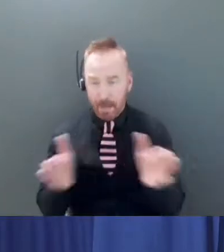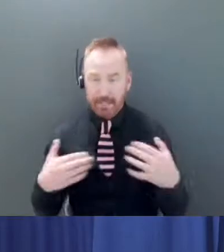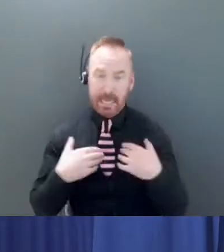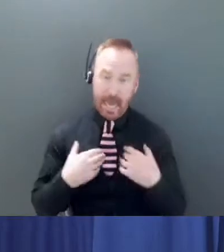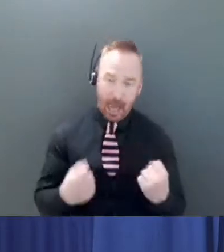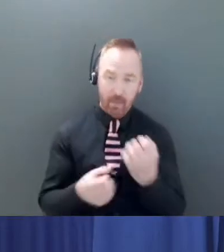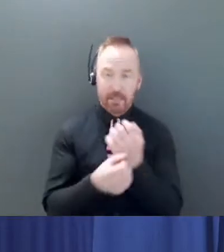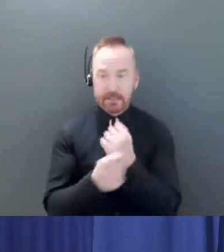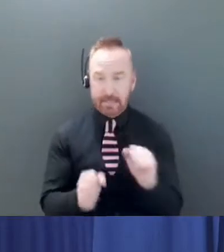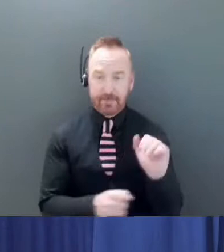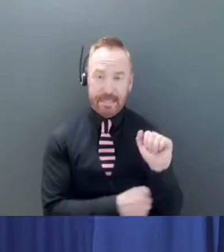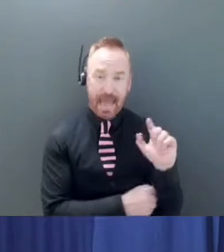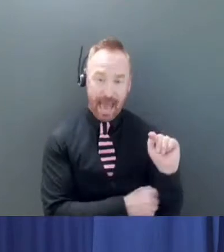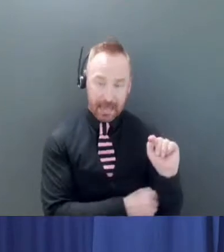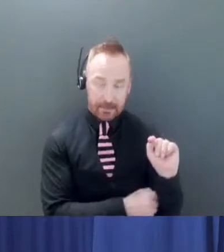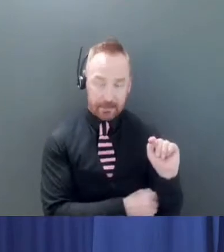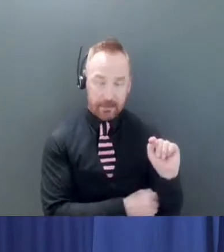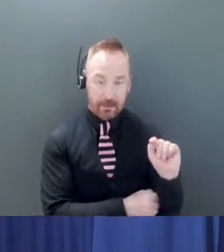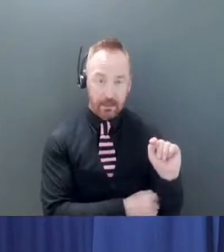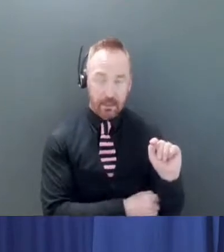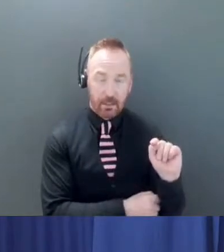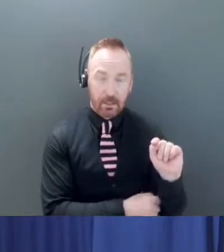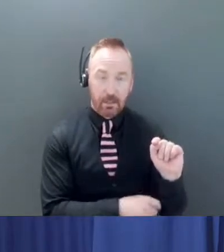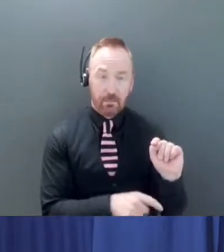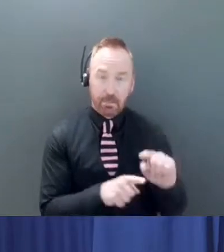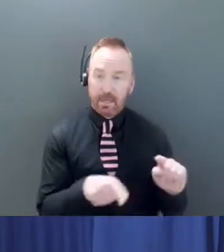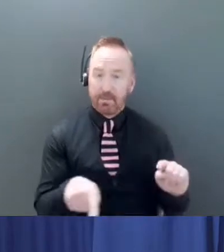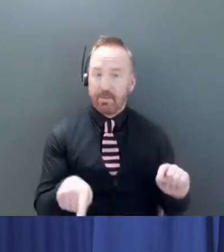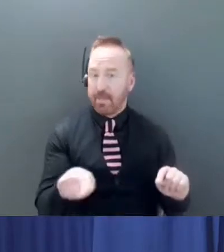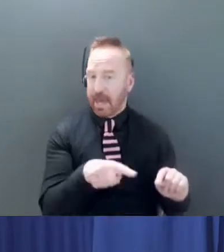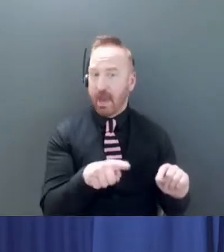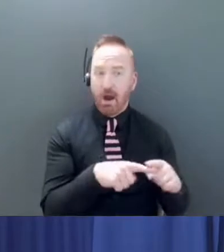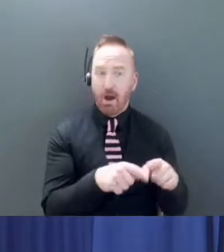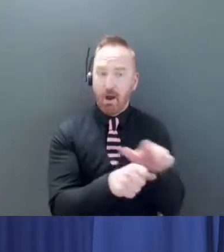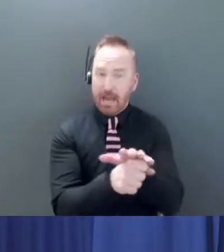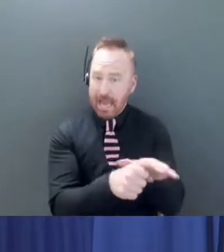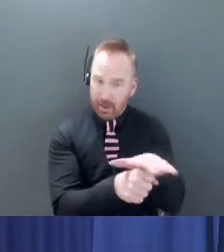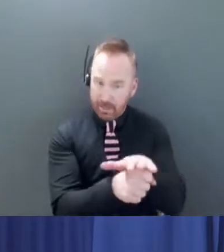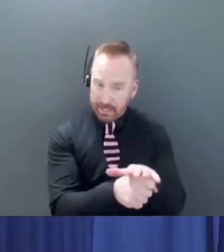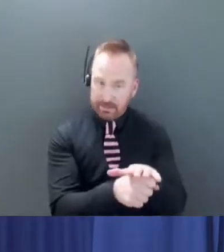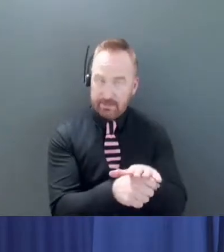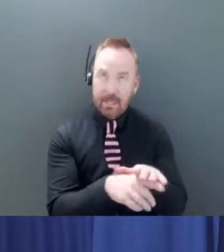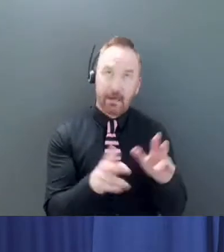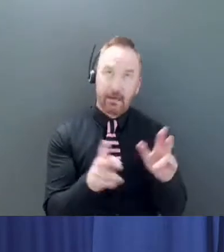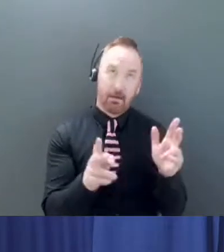that come under all of those other regulations too to ensure